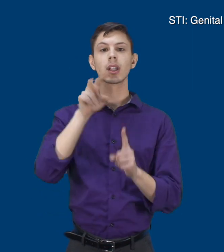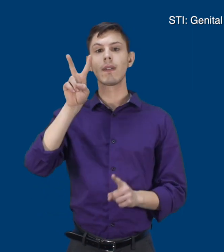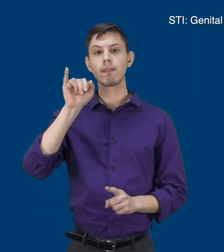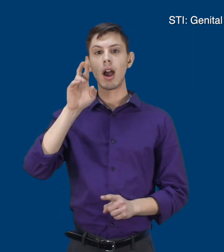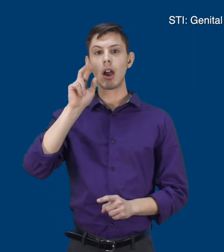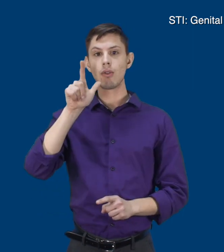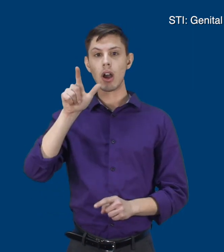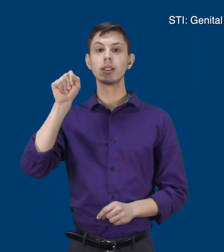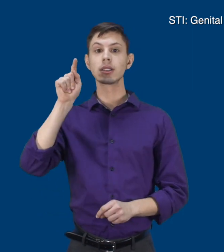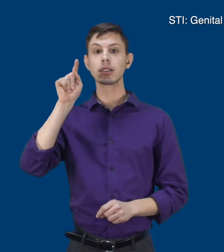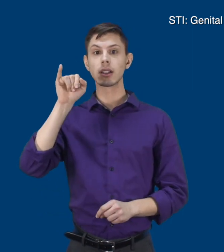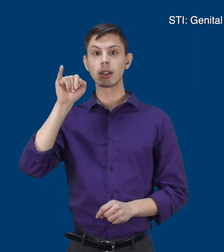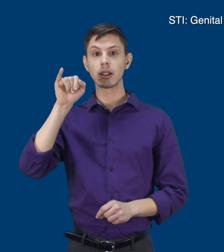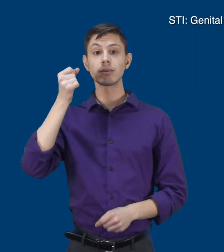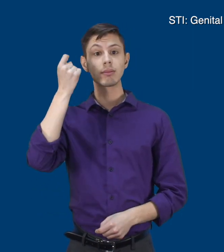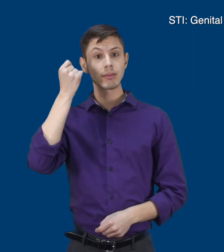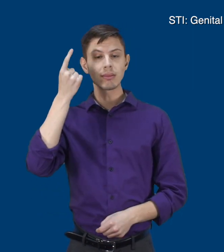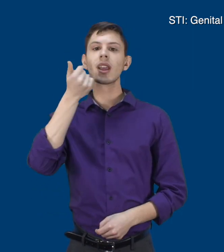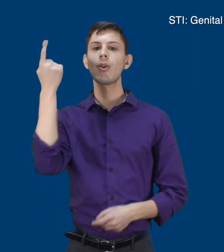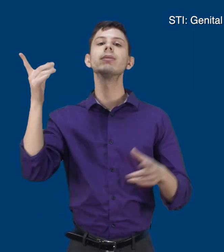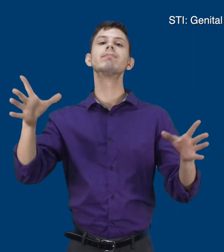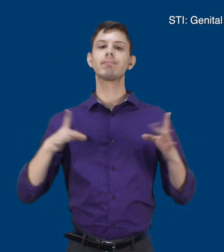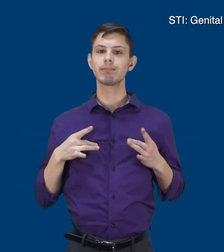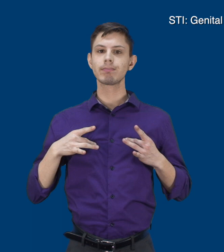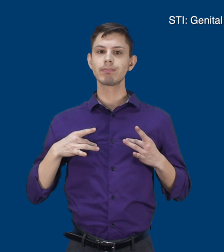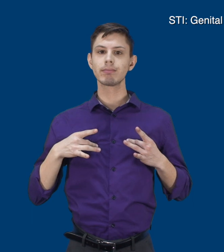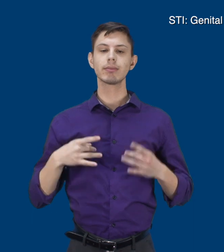is a viral STI that everybody can get.